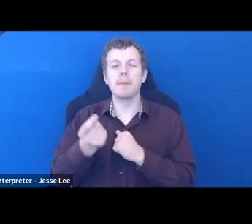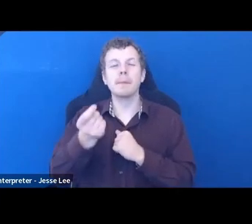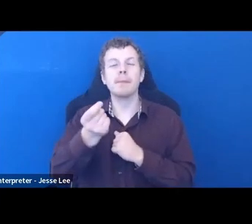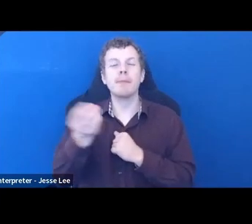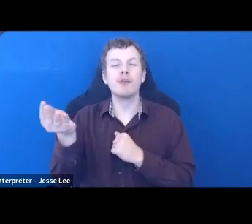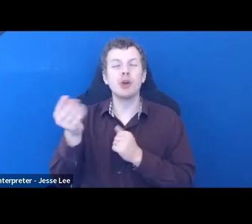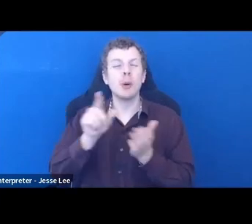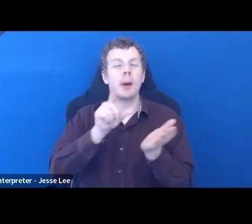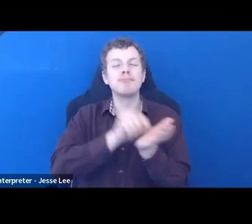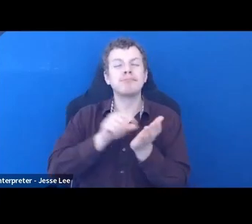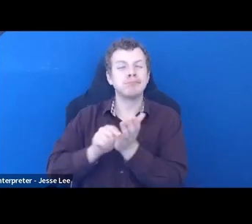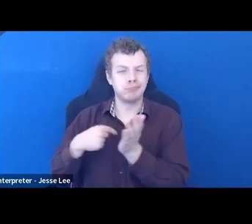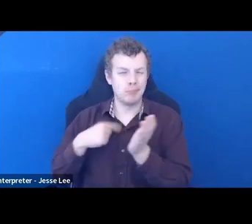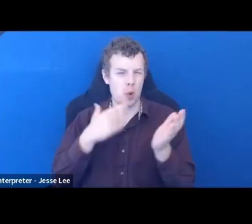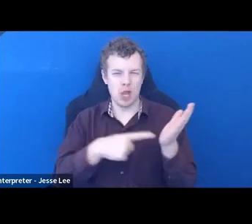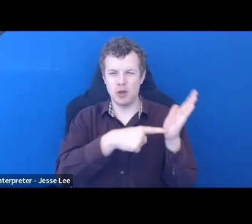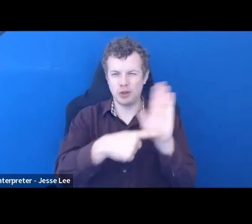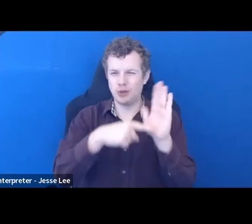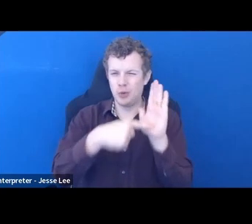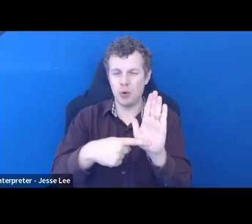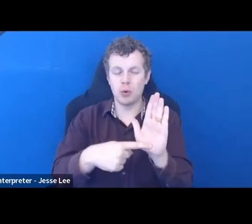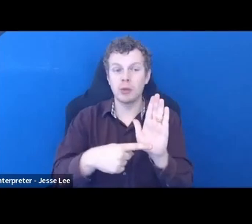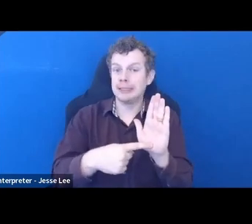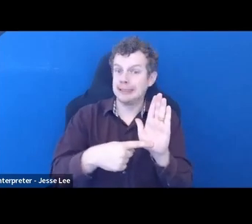through really focus on the parents and the families.